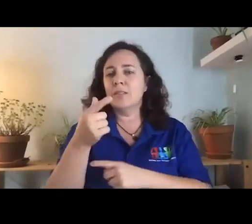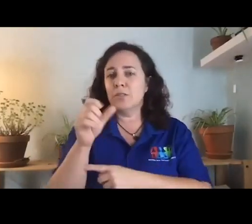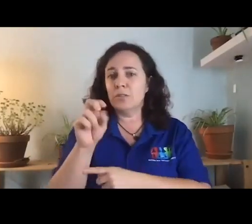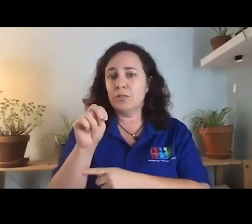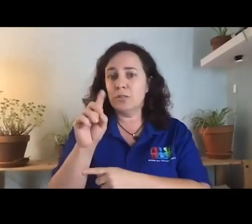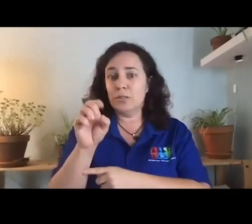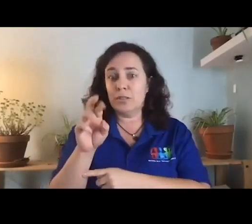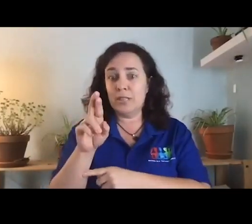them.